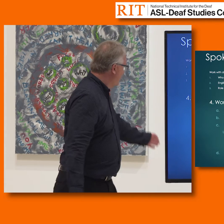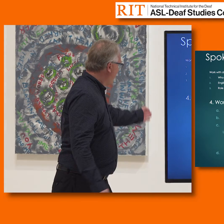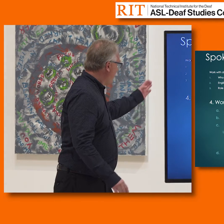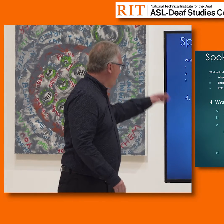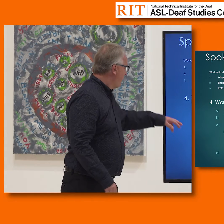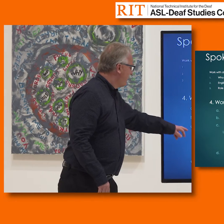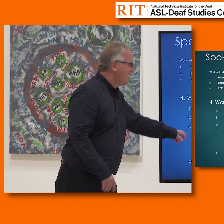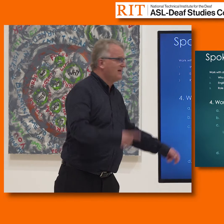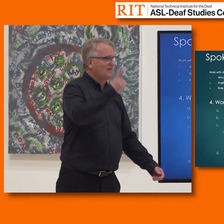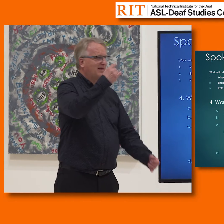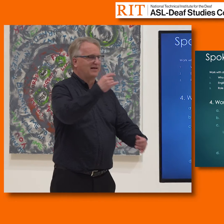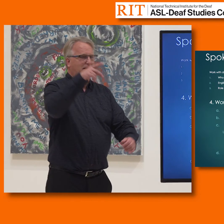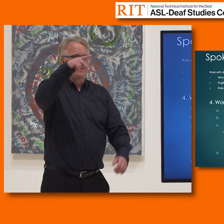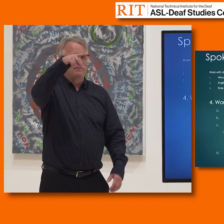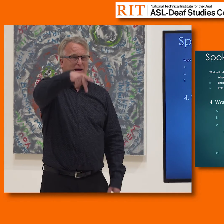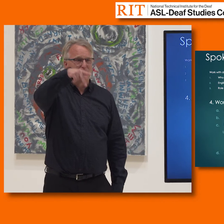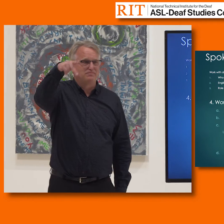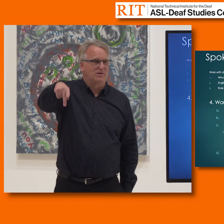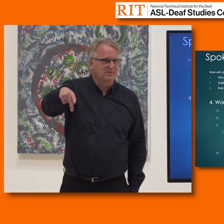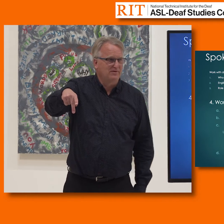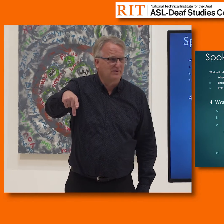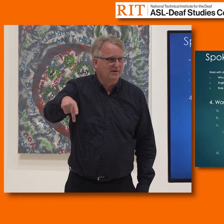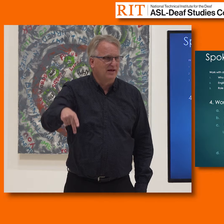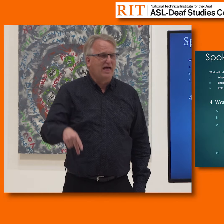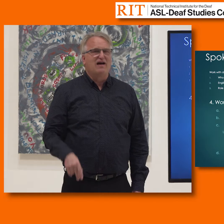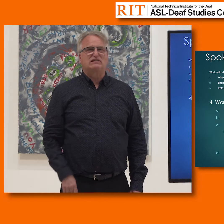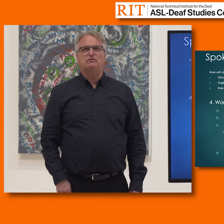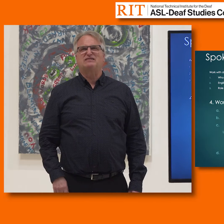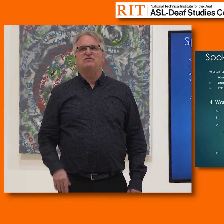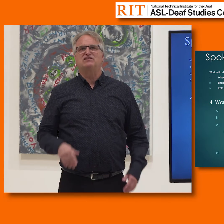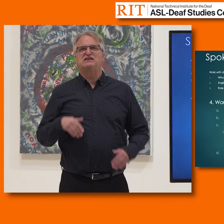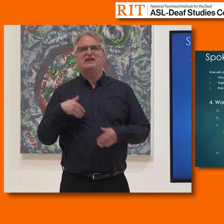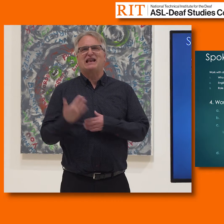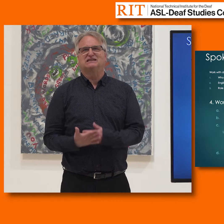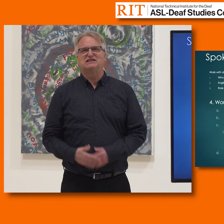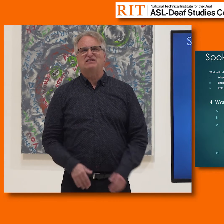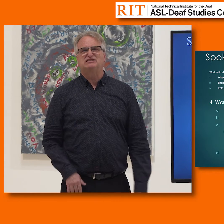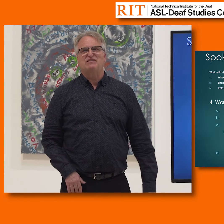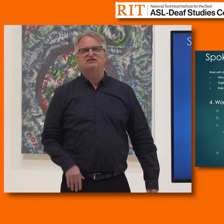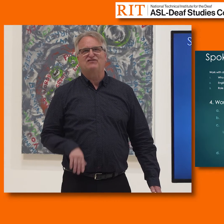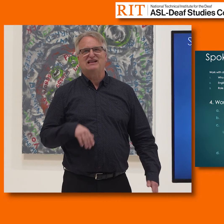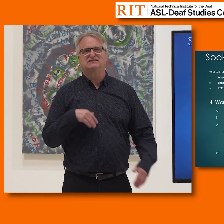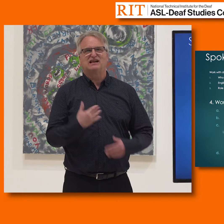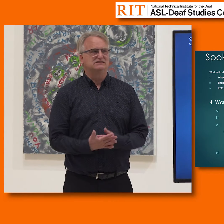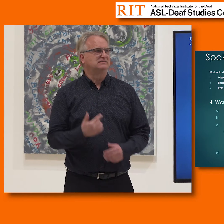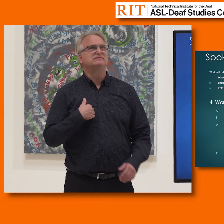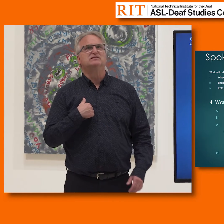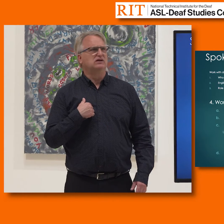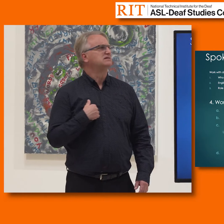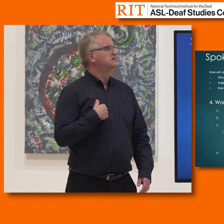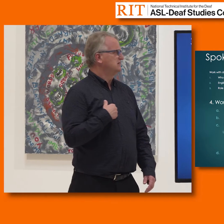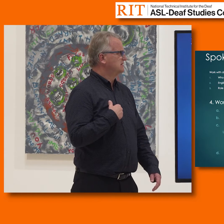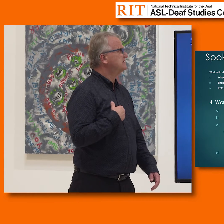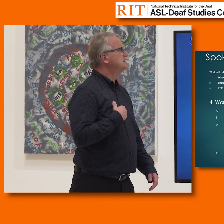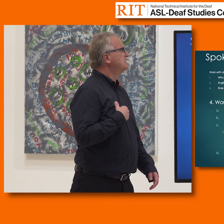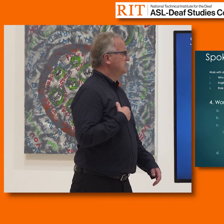everyone has an opportunity to engage and participate. And PowerPoint slides need to be constructed